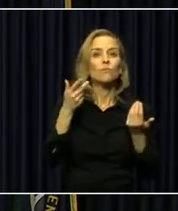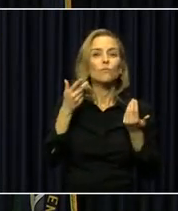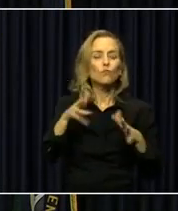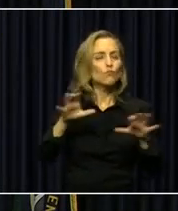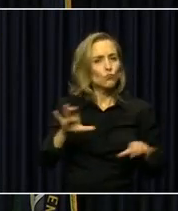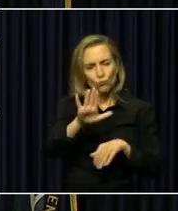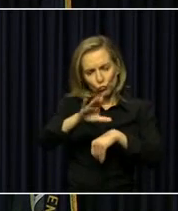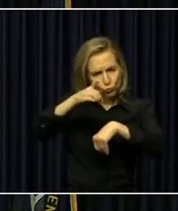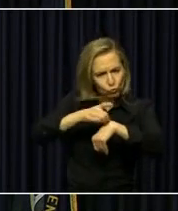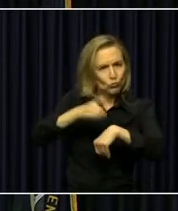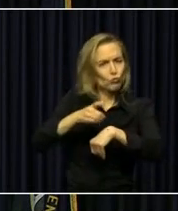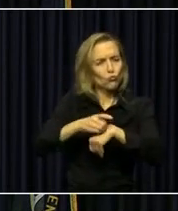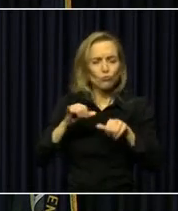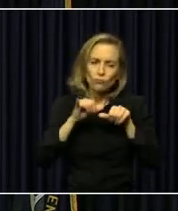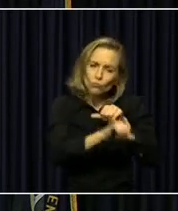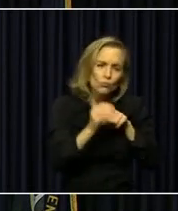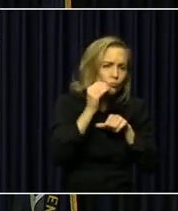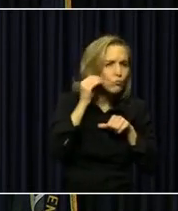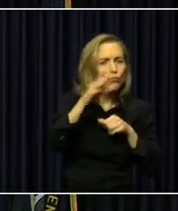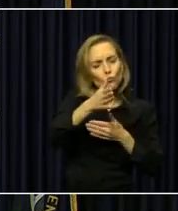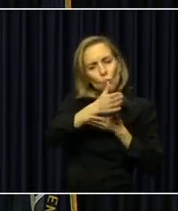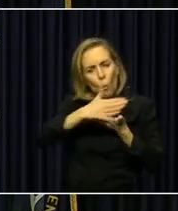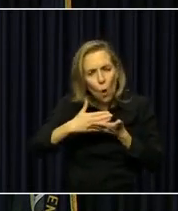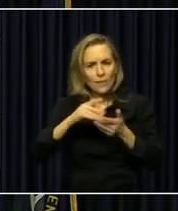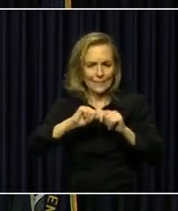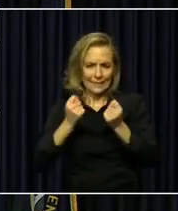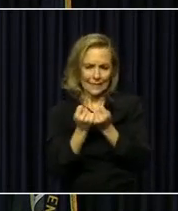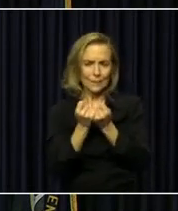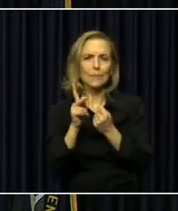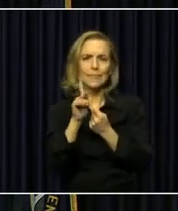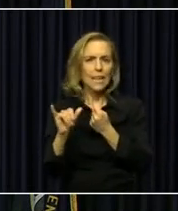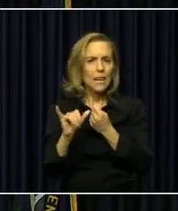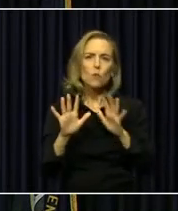APPRECIATE THAT, IT IS TO STAY